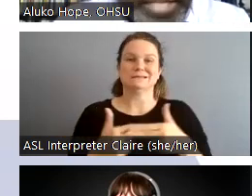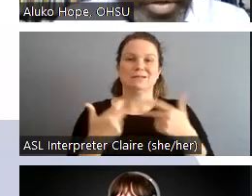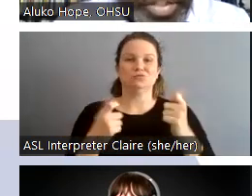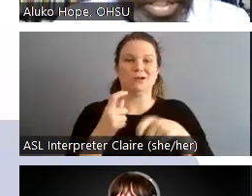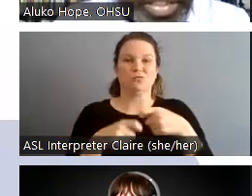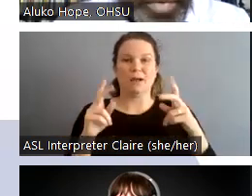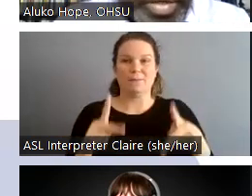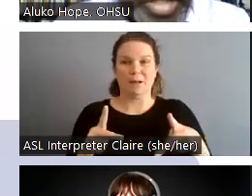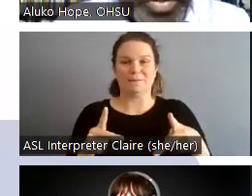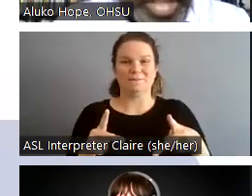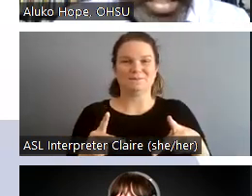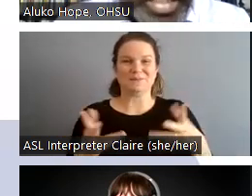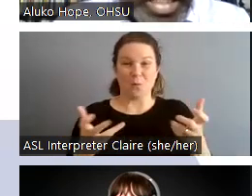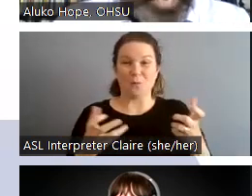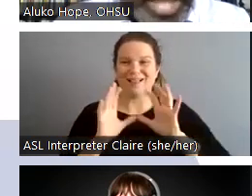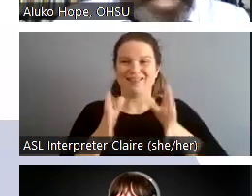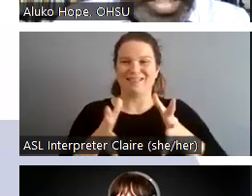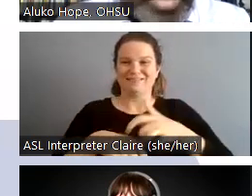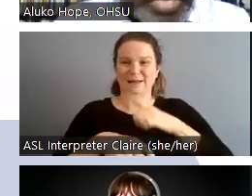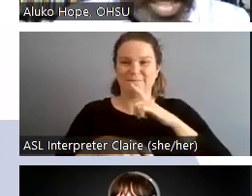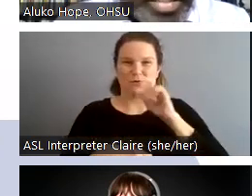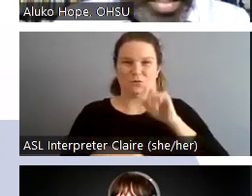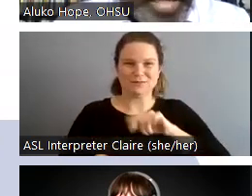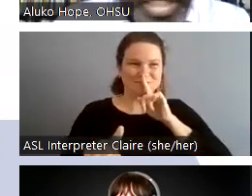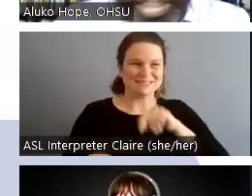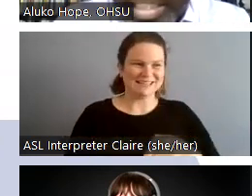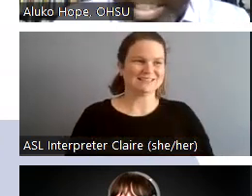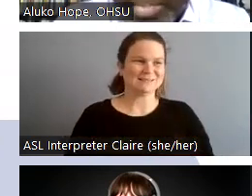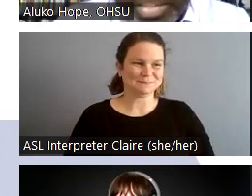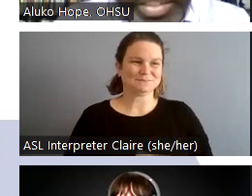can take the questions, because I want to make sure that we have the time to do